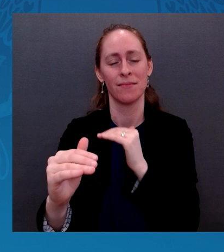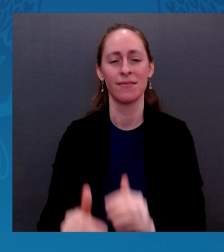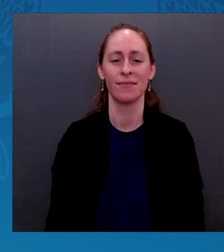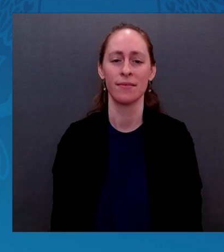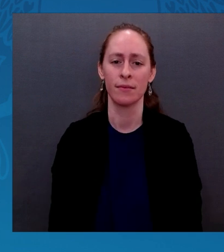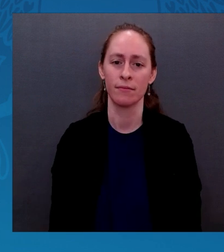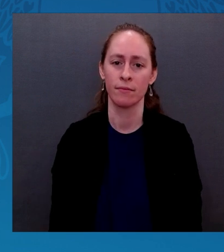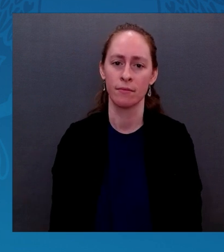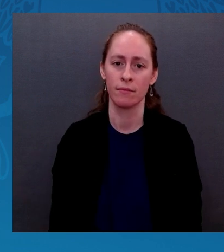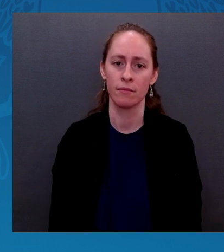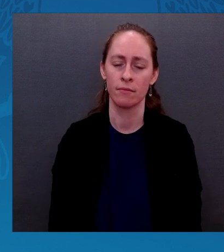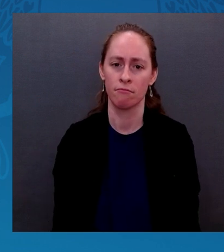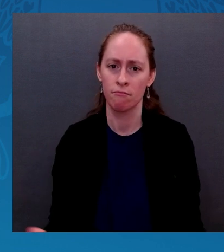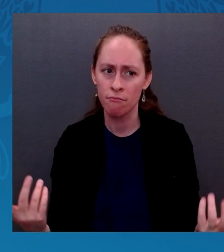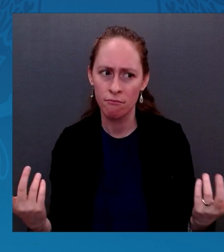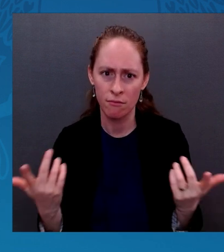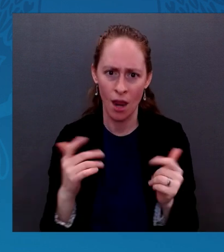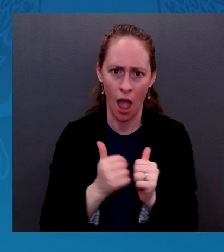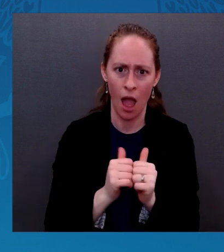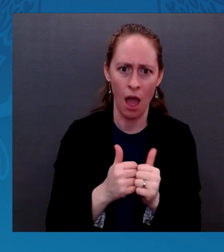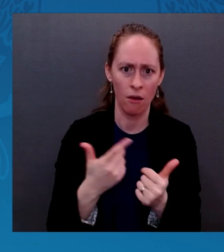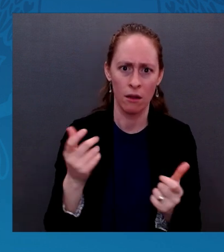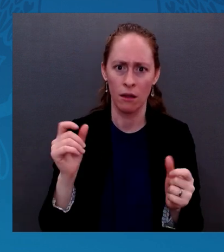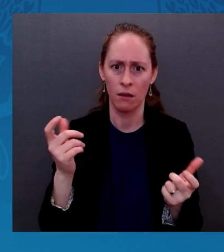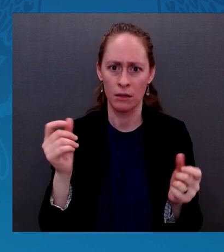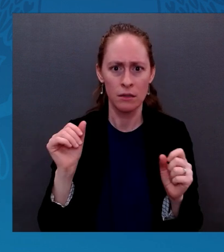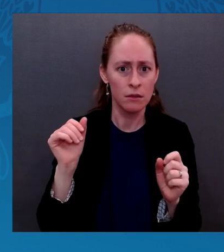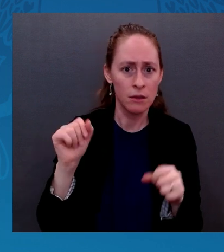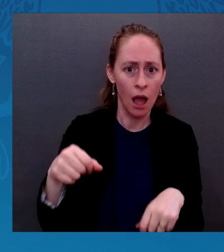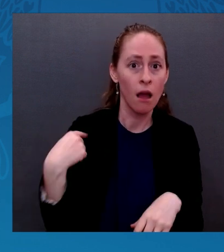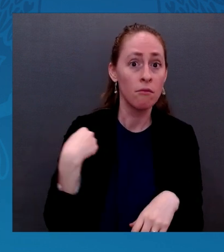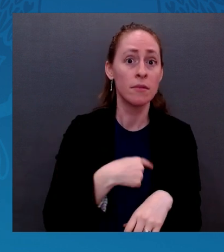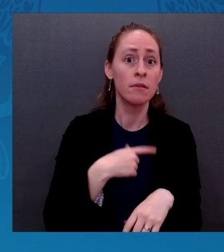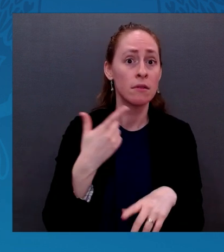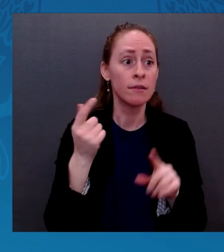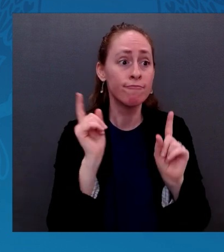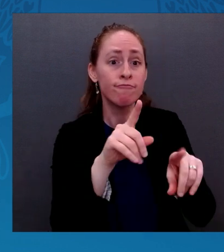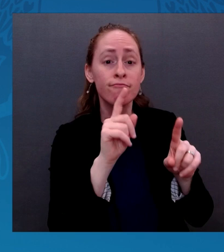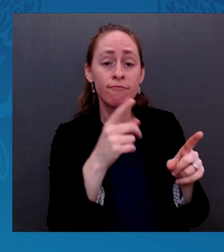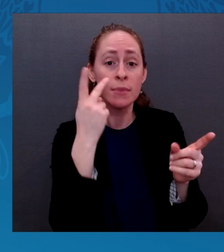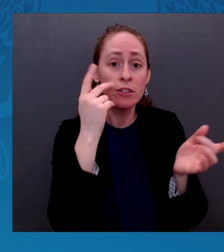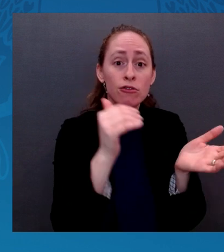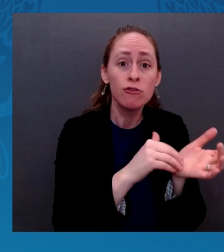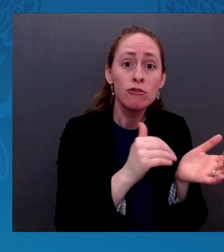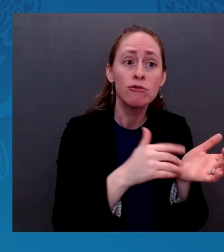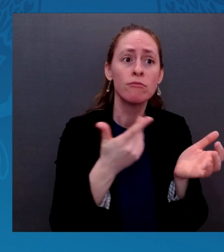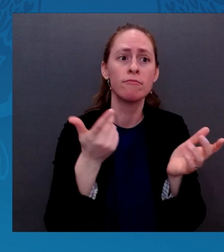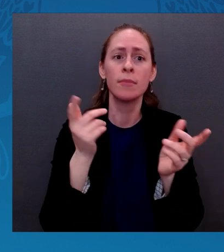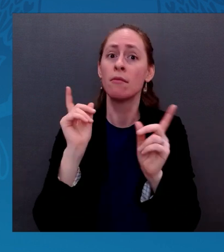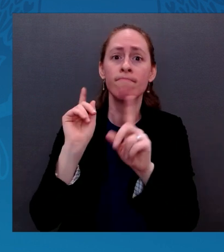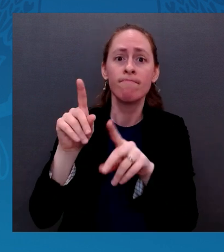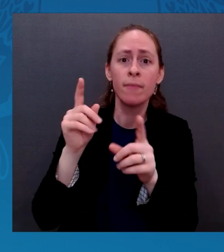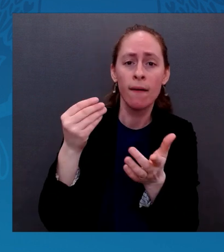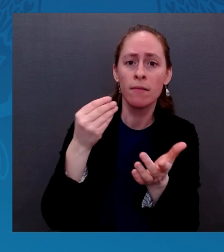or or other to the to the supermarket or other places? We need to go because one thing about our area also,